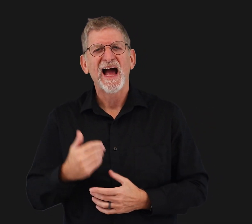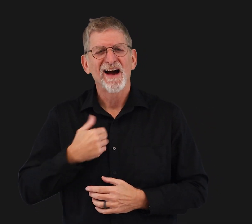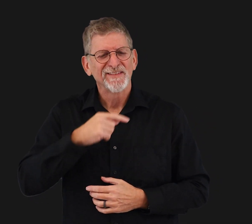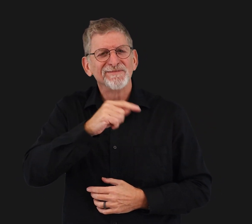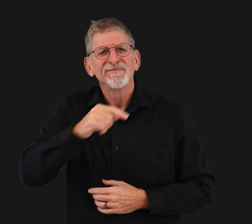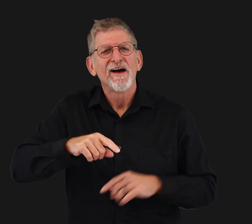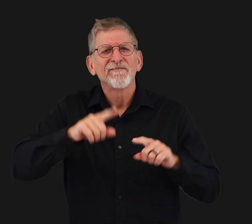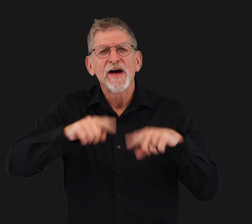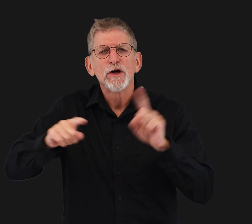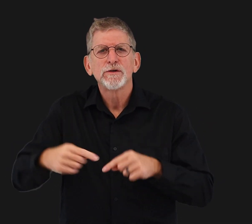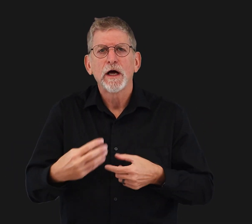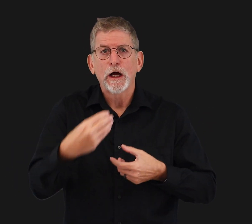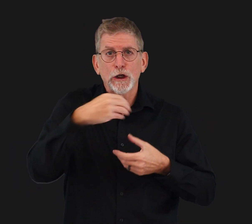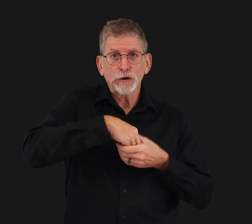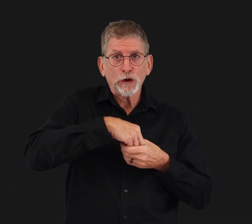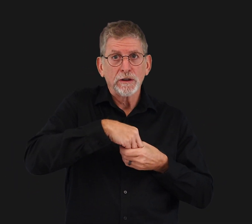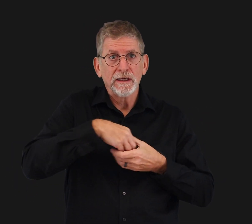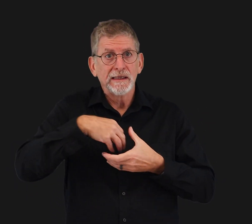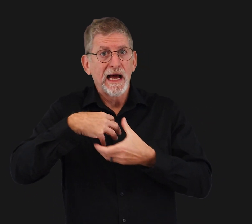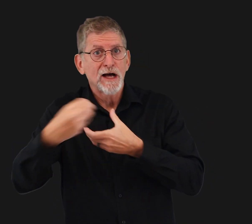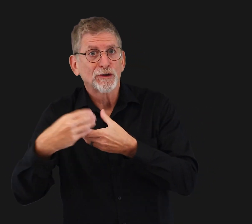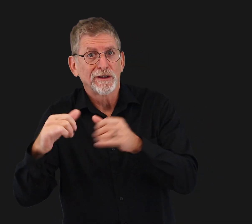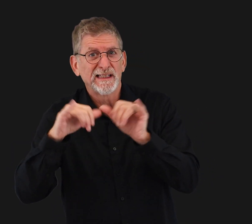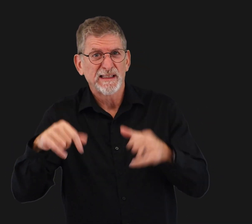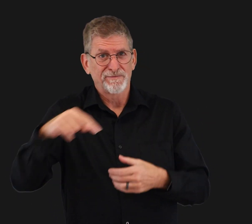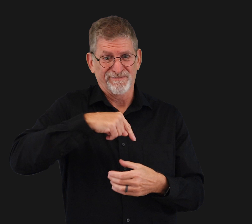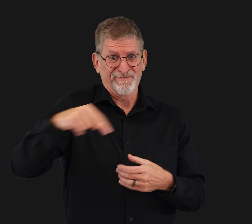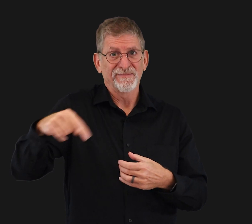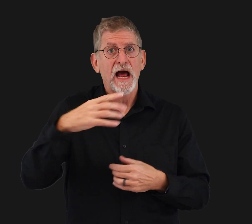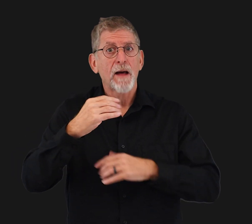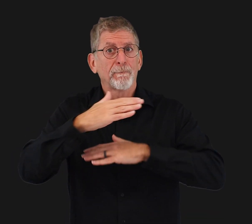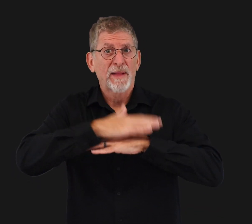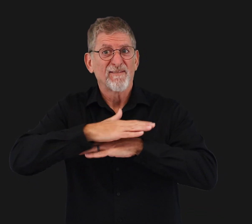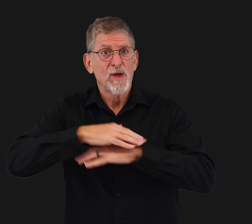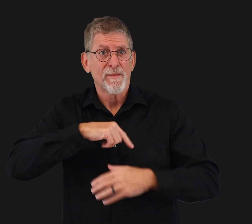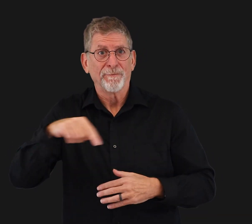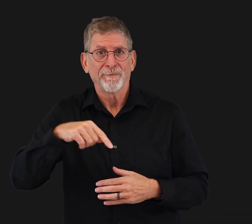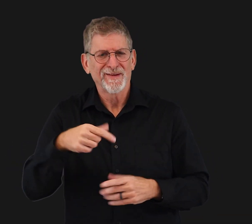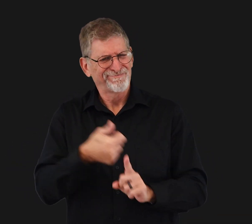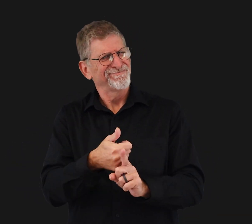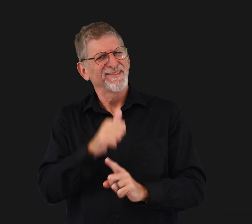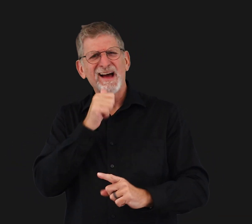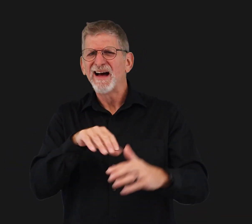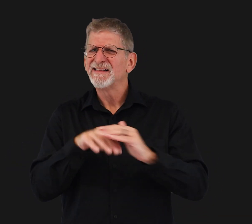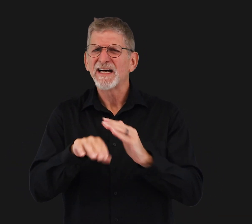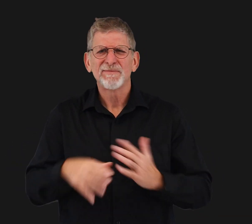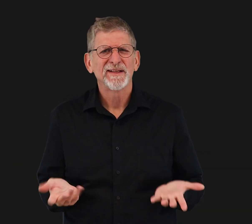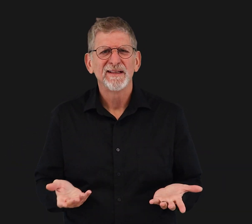◦ various internal and external systems and platforms are not accessible,